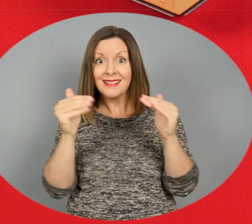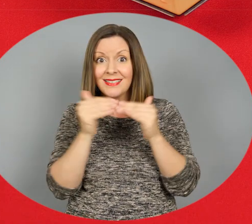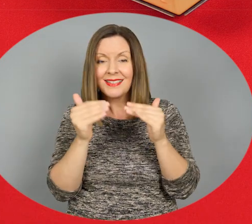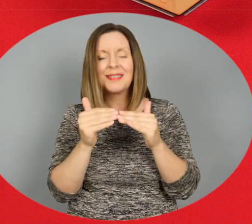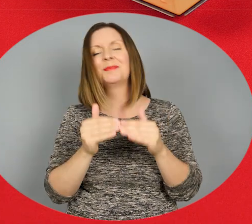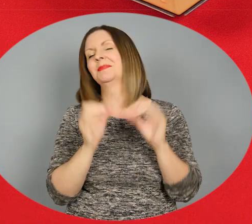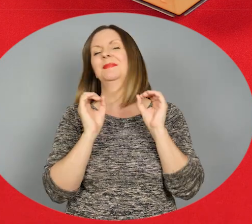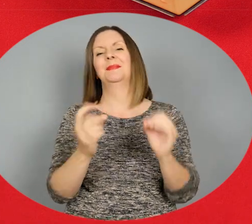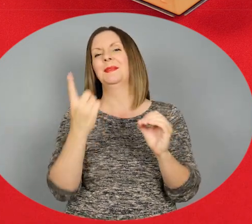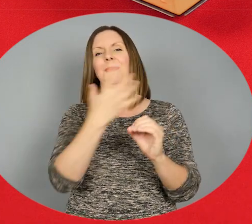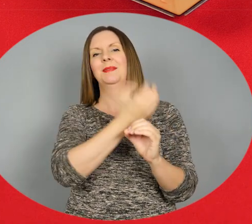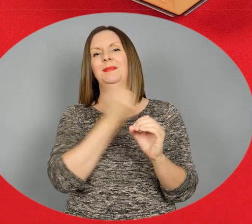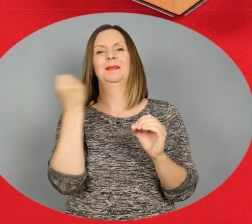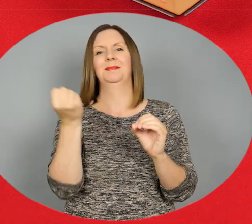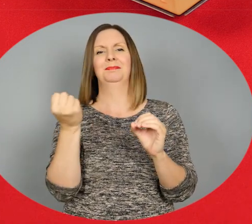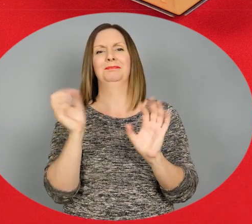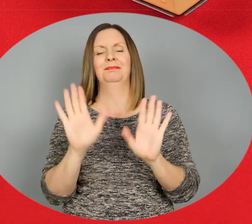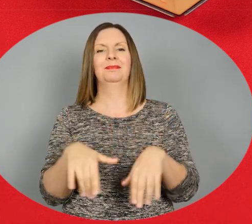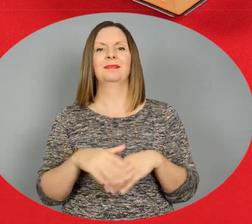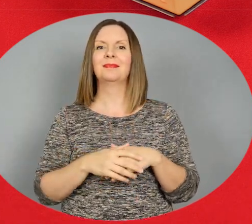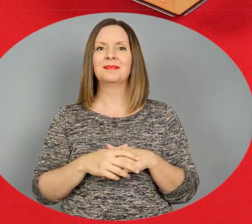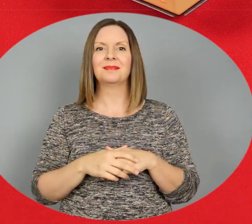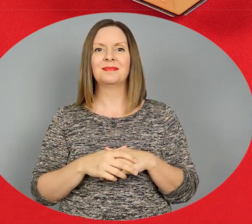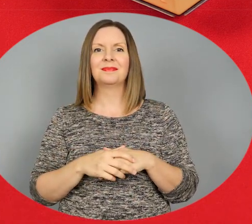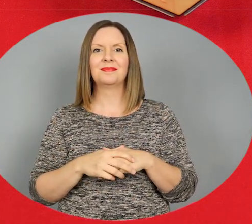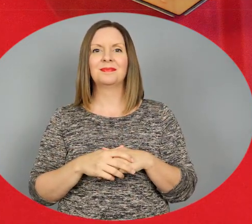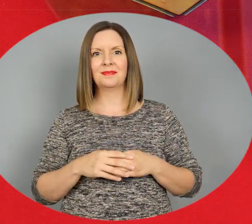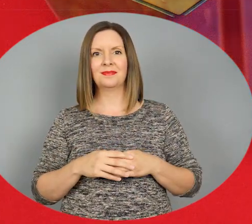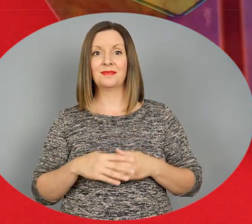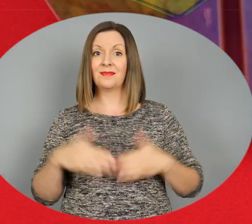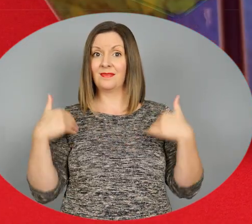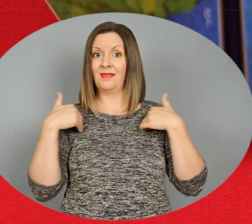there’s still a tie, no one wins the card and it is also sent to the box. Once all of